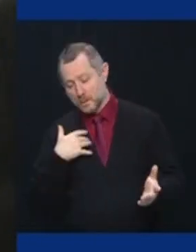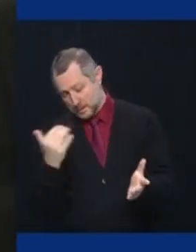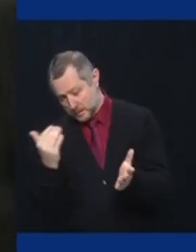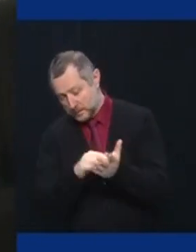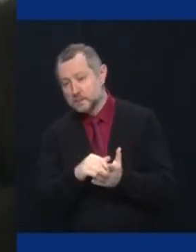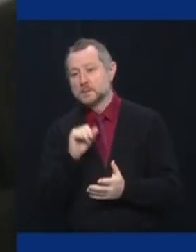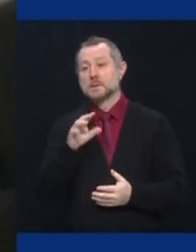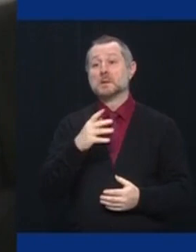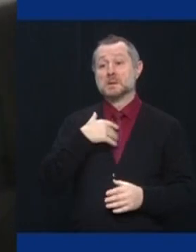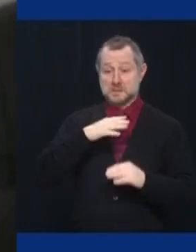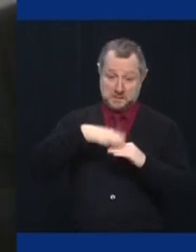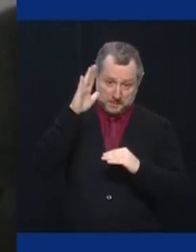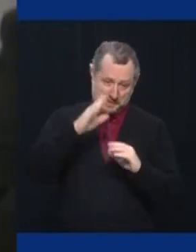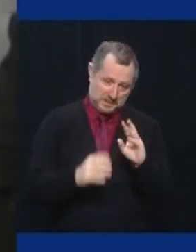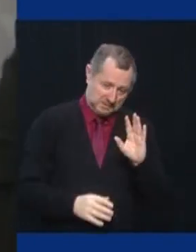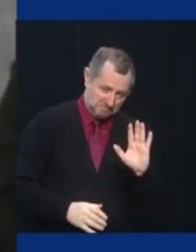SO NOW, 60-YEAR-OLDS --